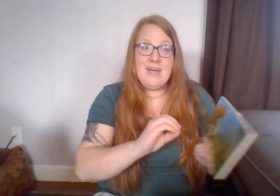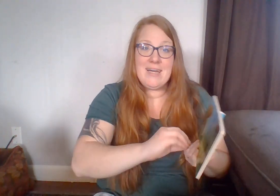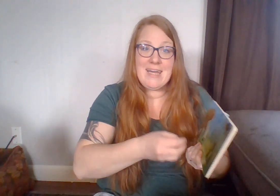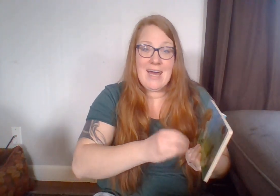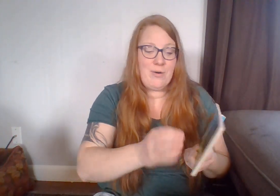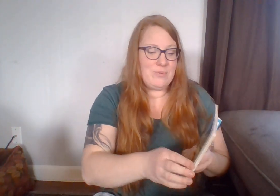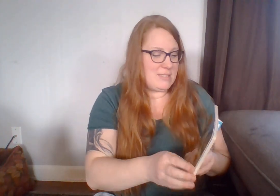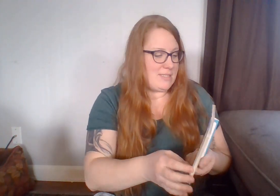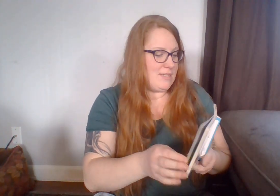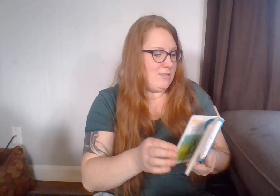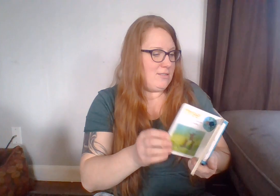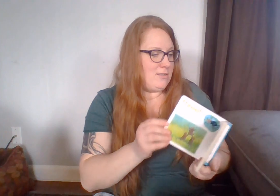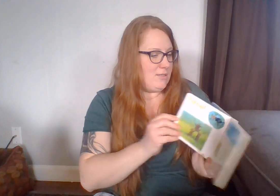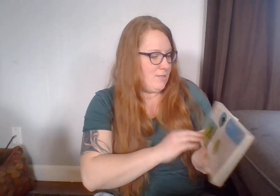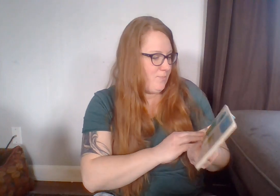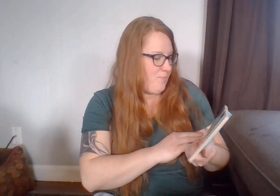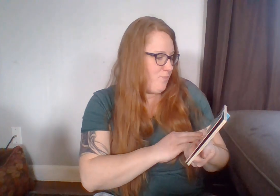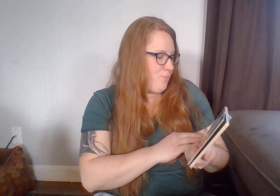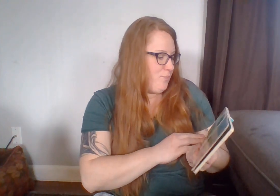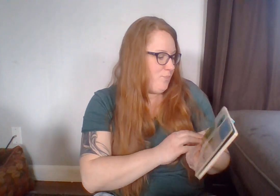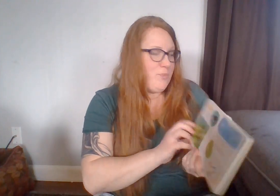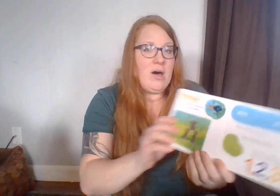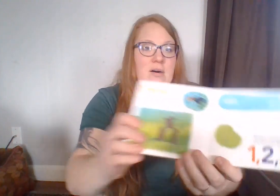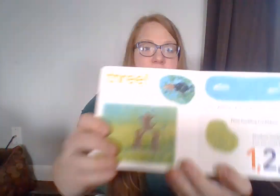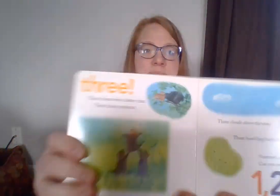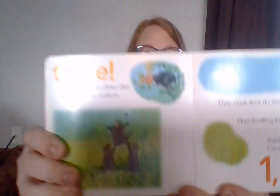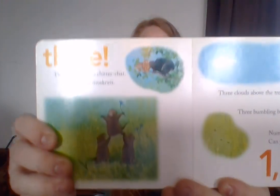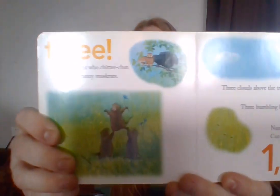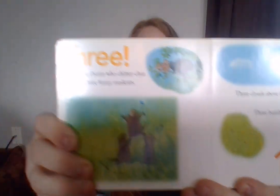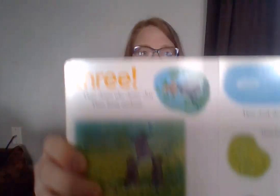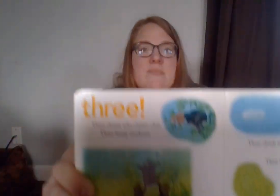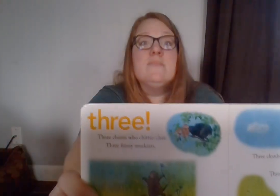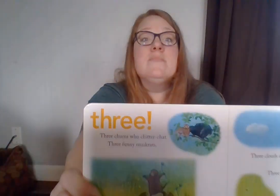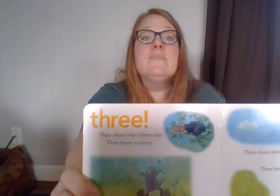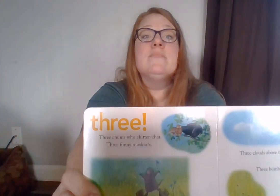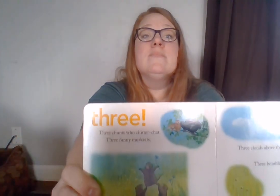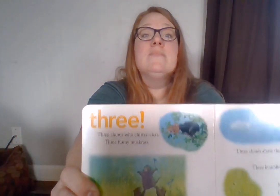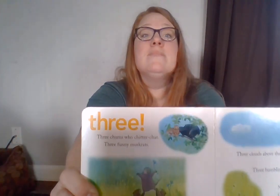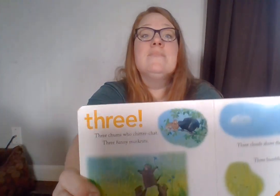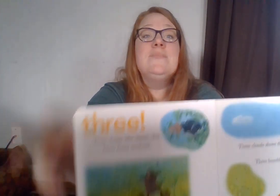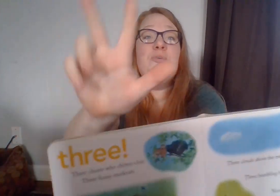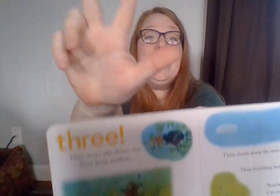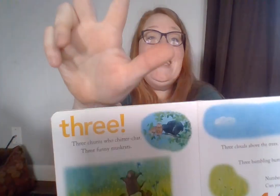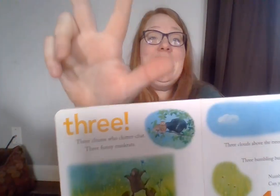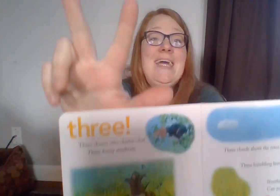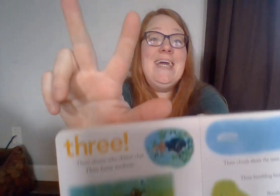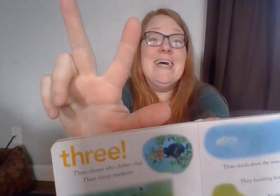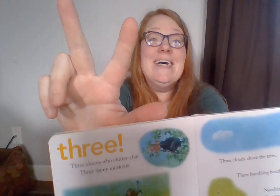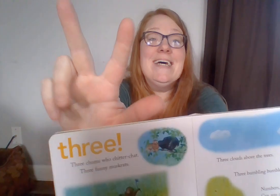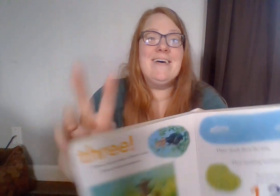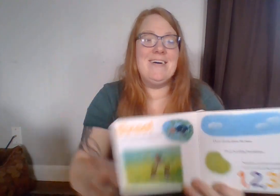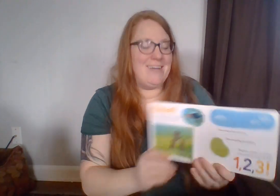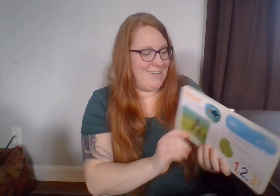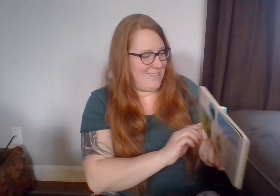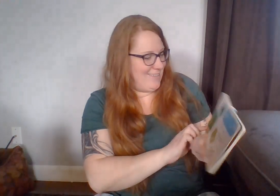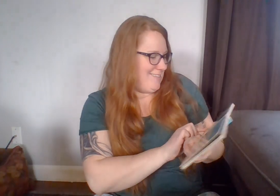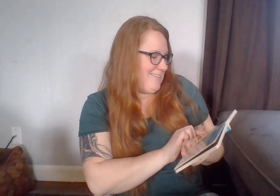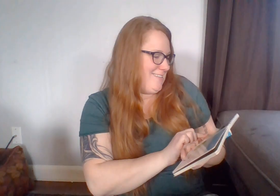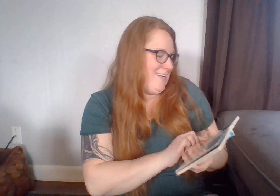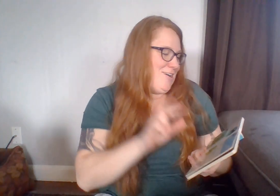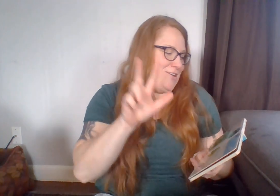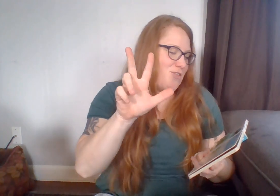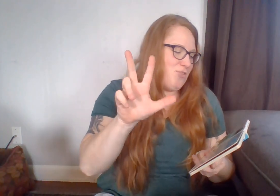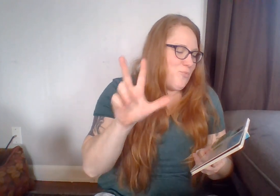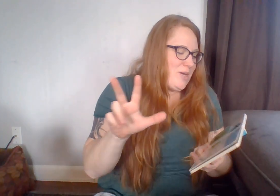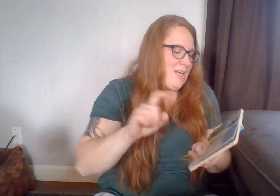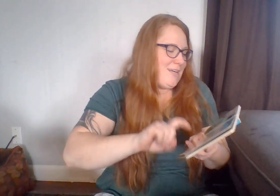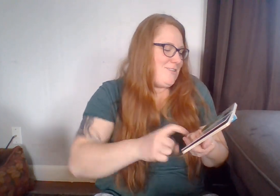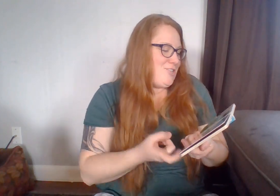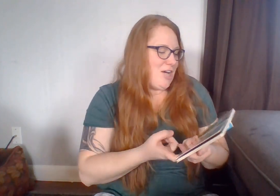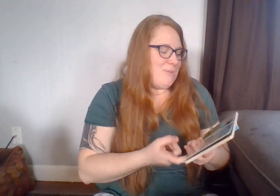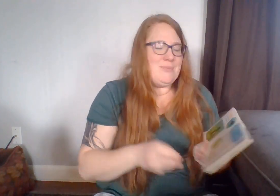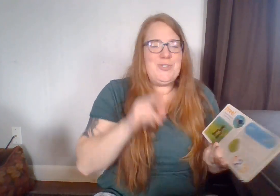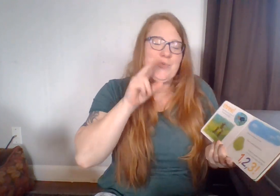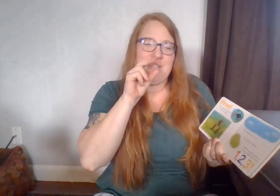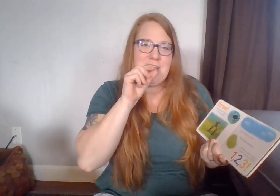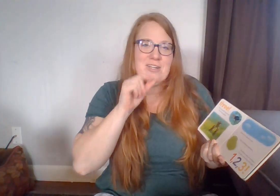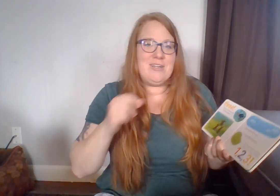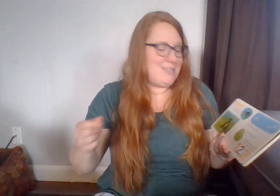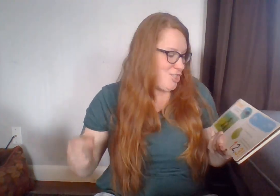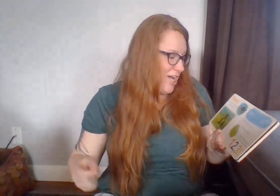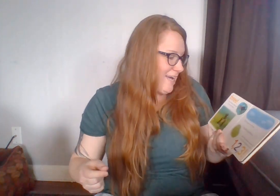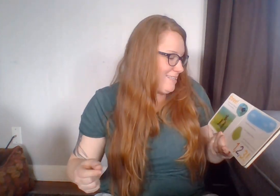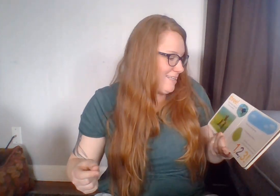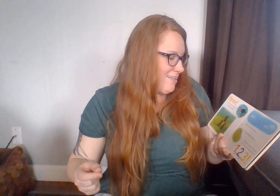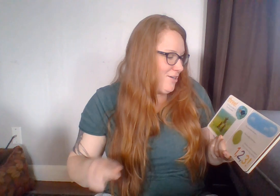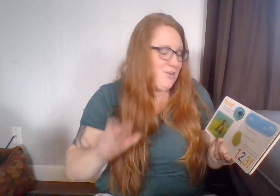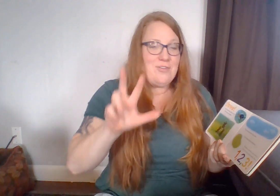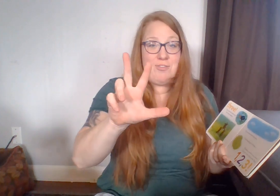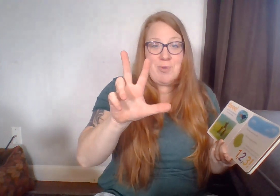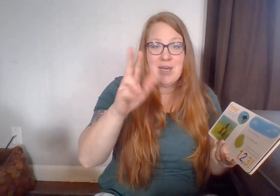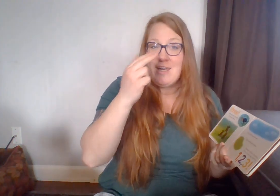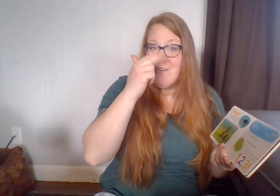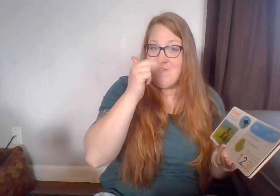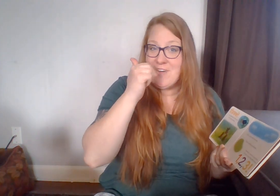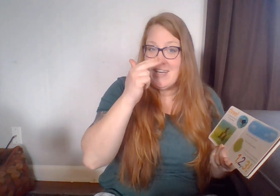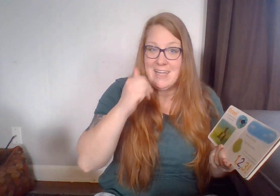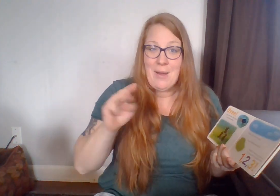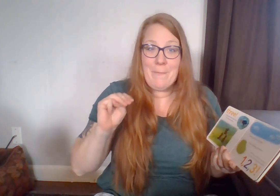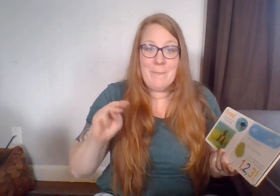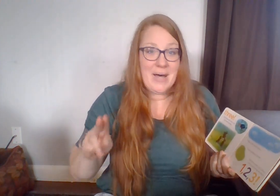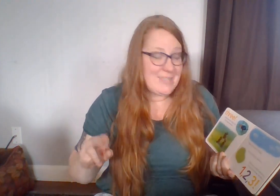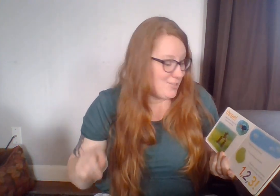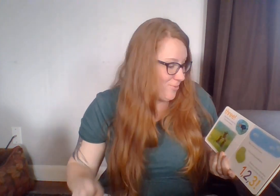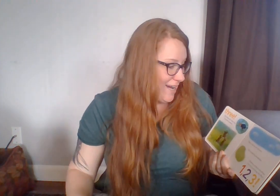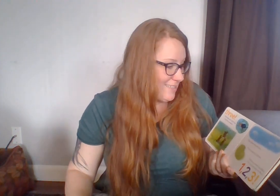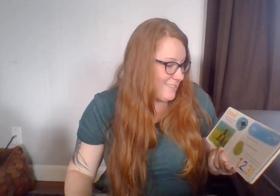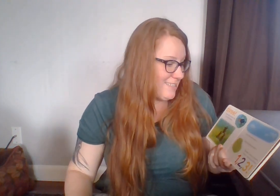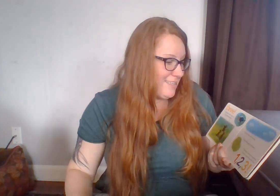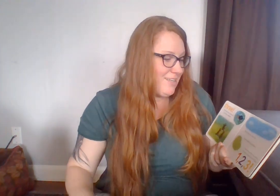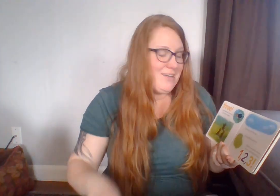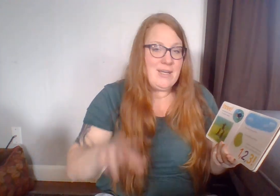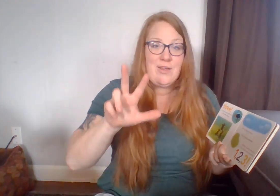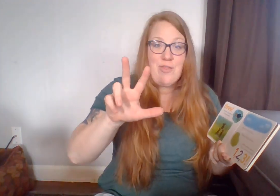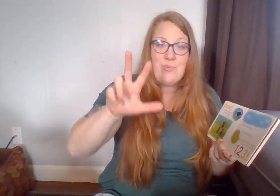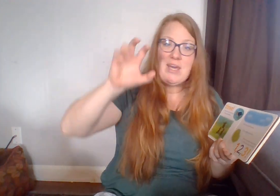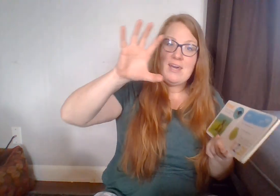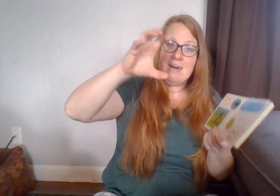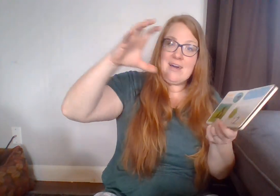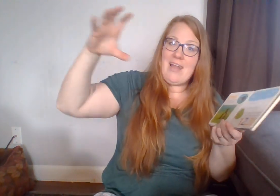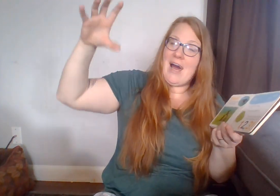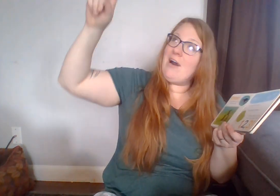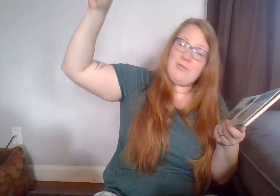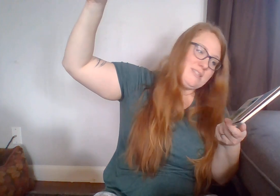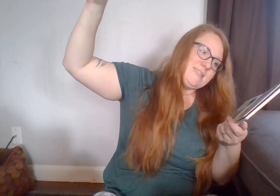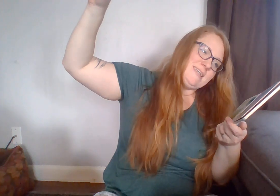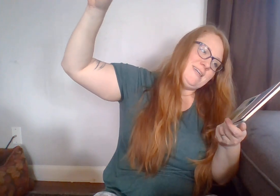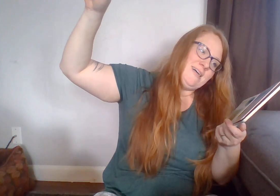counts. 3! 3 chums who chitter and chat, 3 funny muskrats, 3 clouds